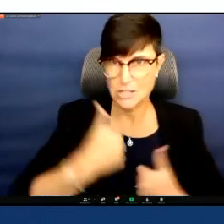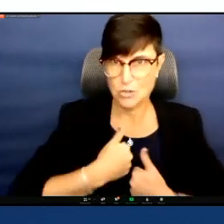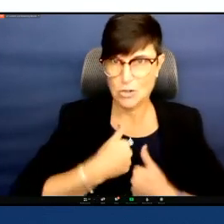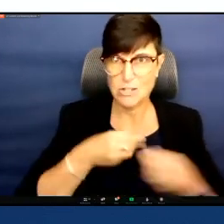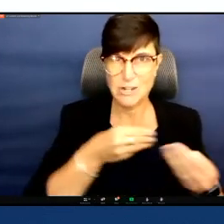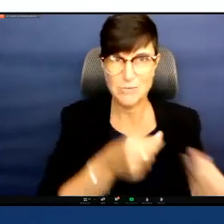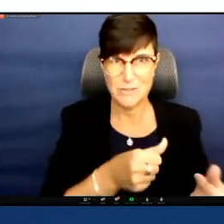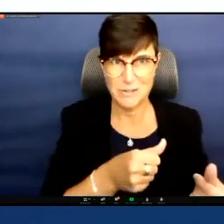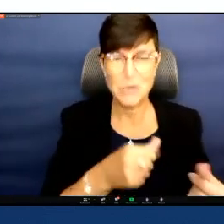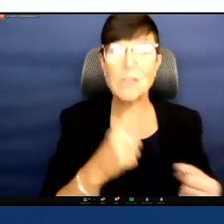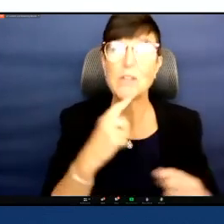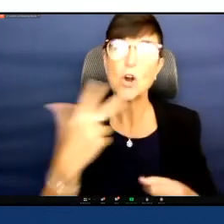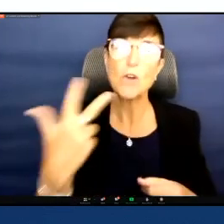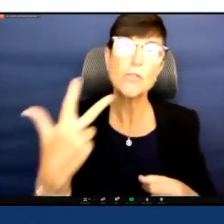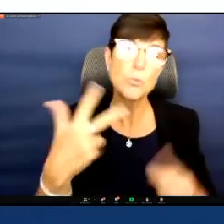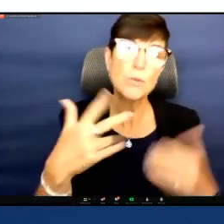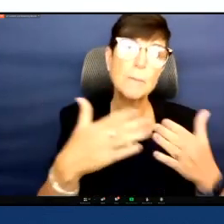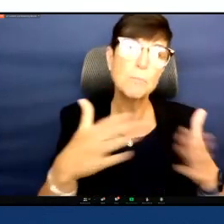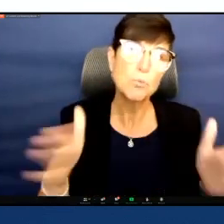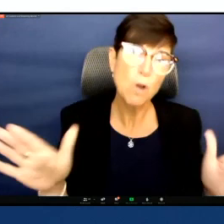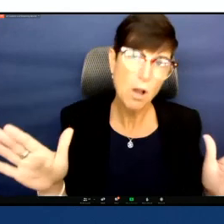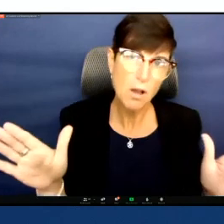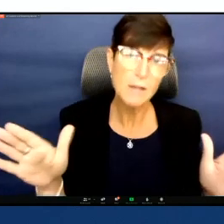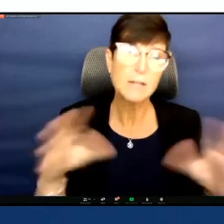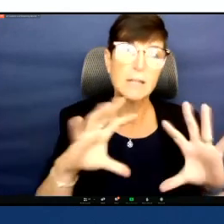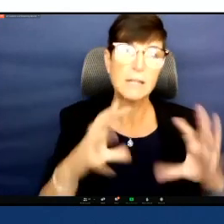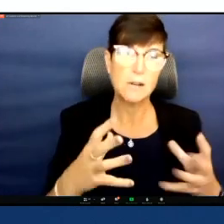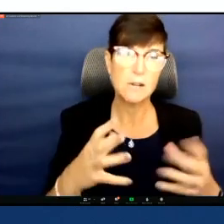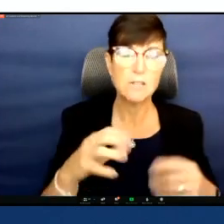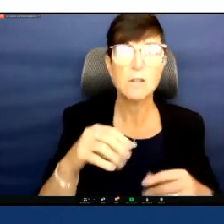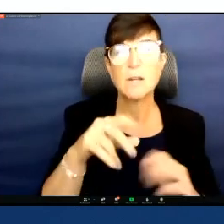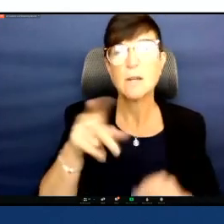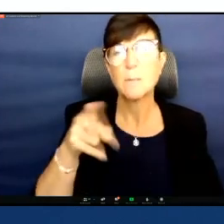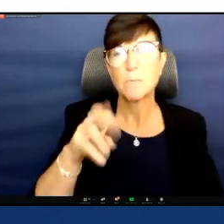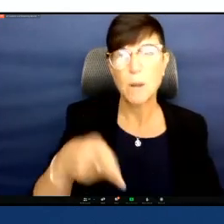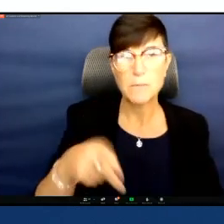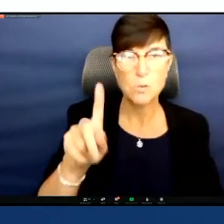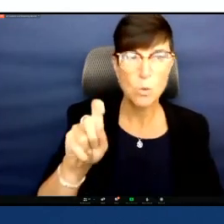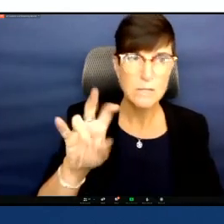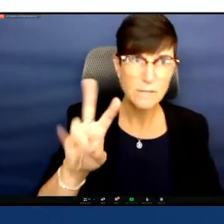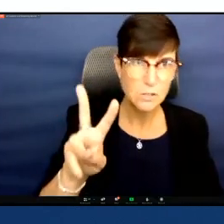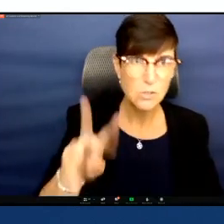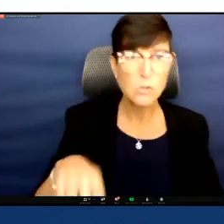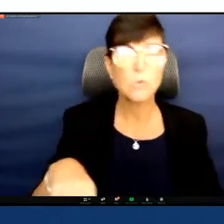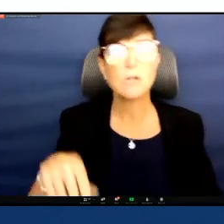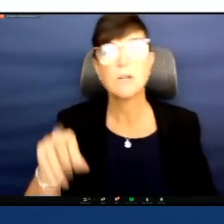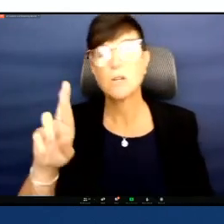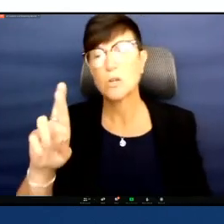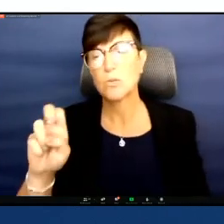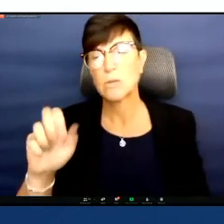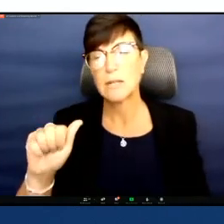which include Proposition one 72 revenue, 1991 realignmen revenue and 2011 realignment revenue.